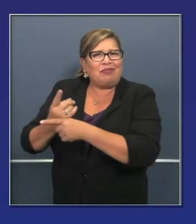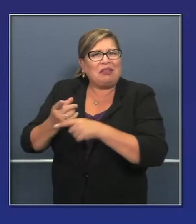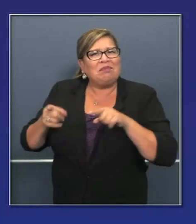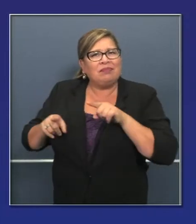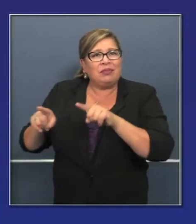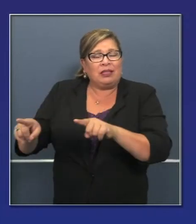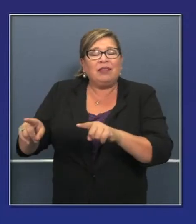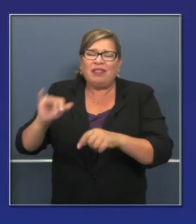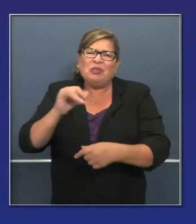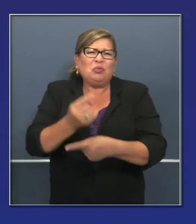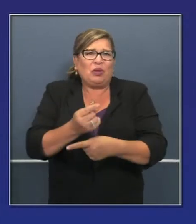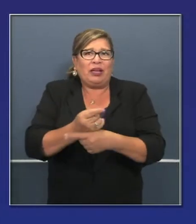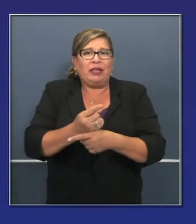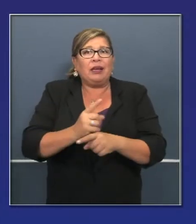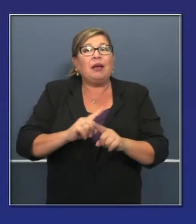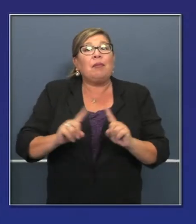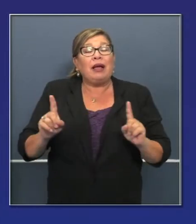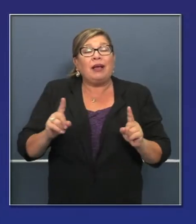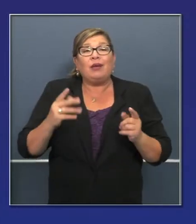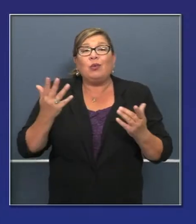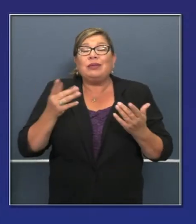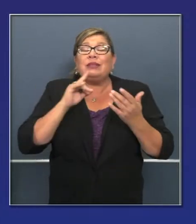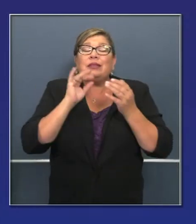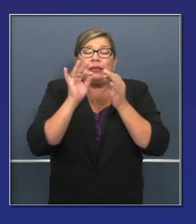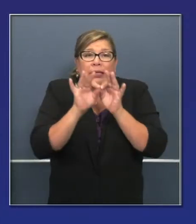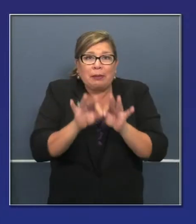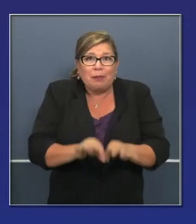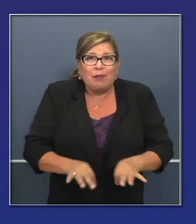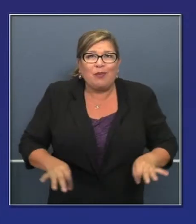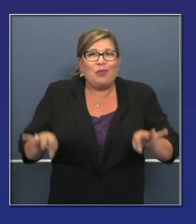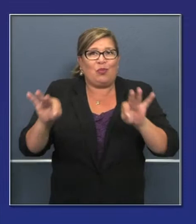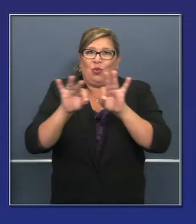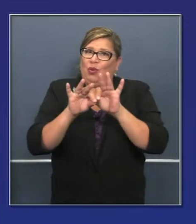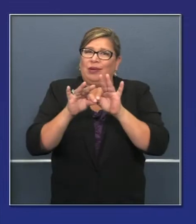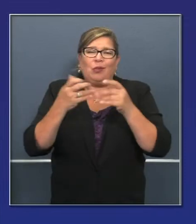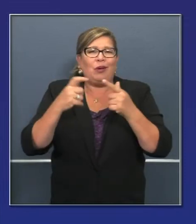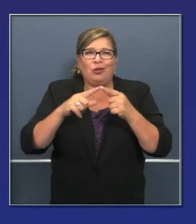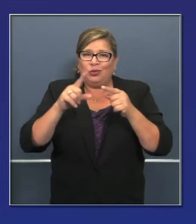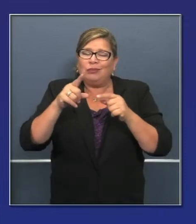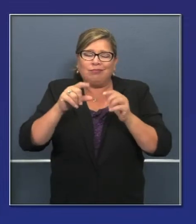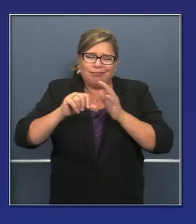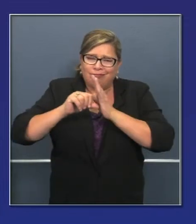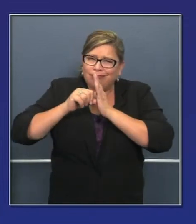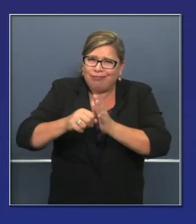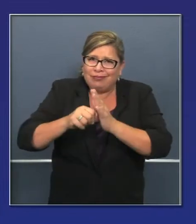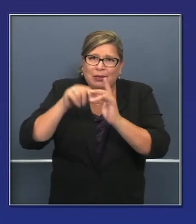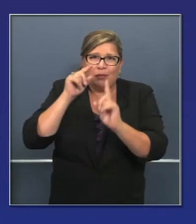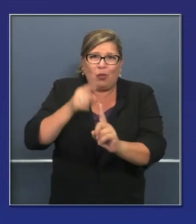but what is fundamental and so important and I cannot emphasize it enough is those numbers can